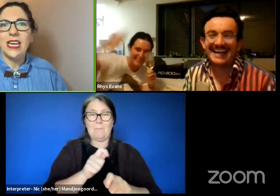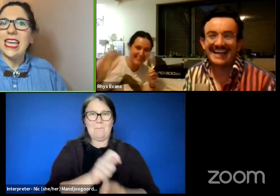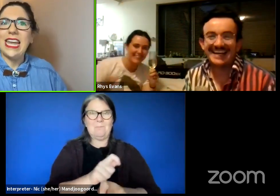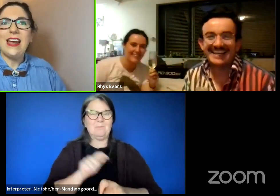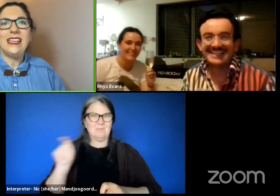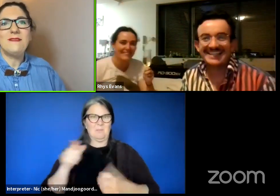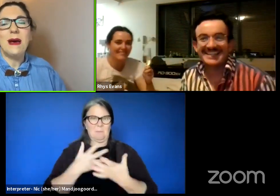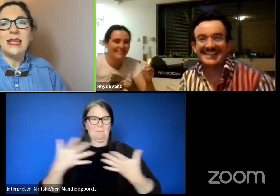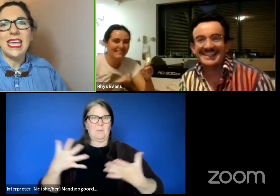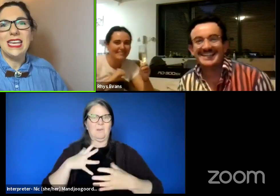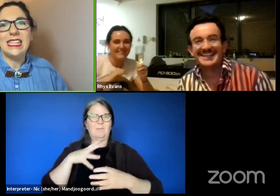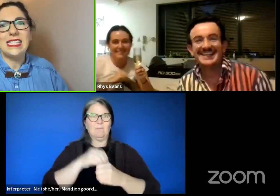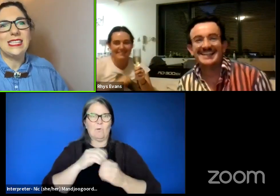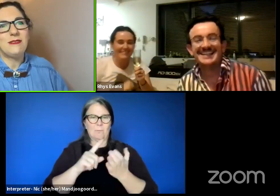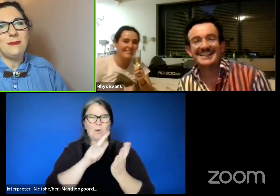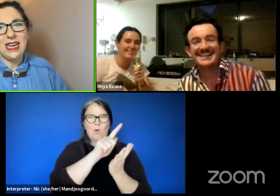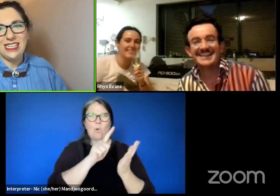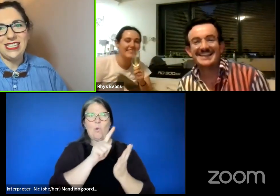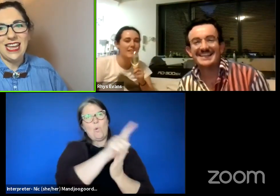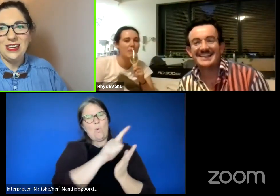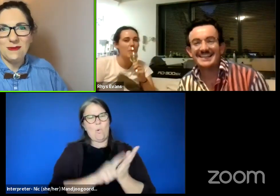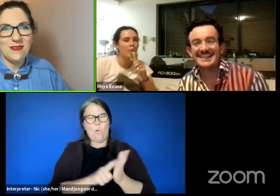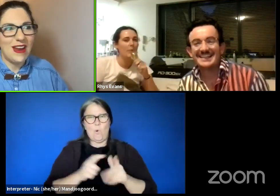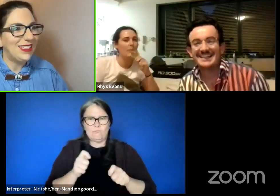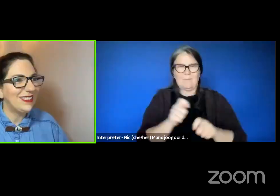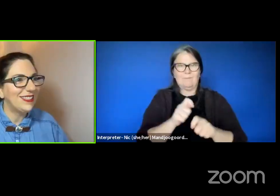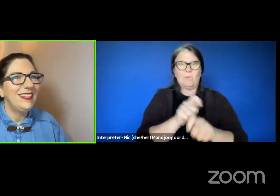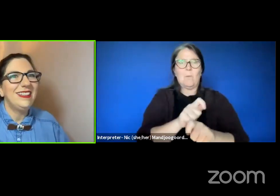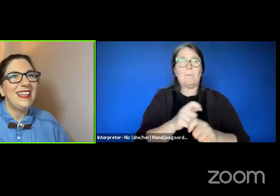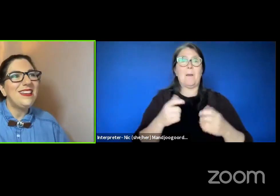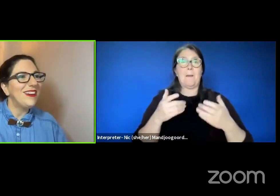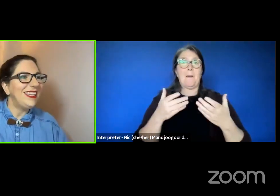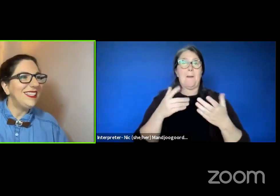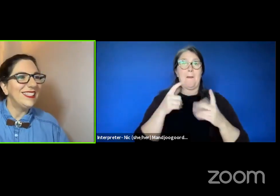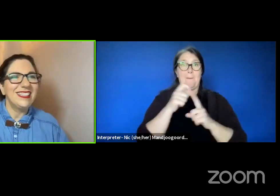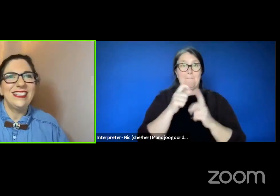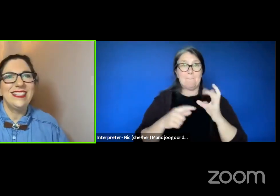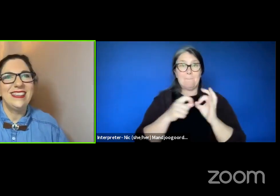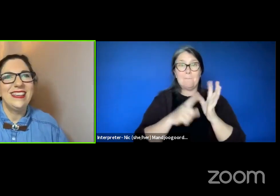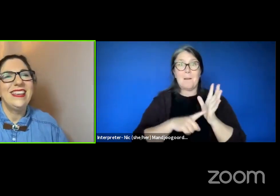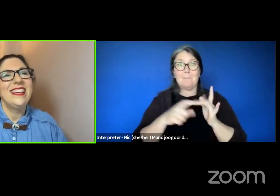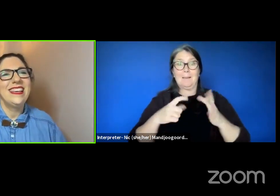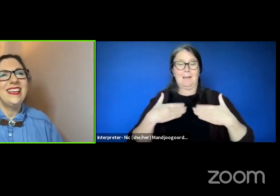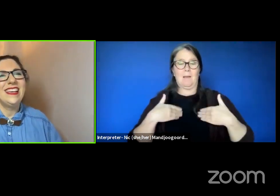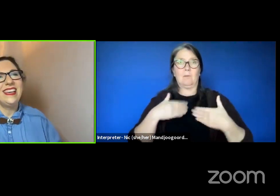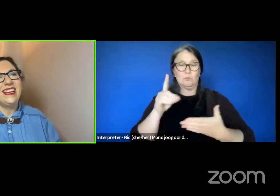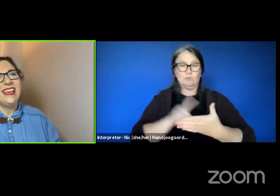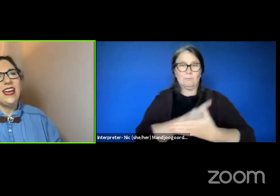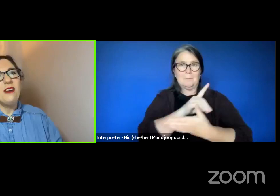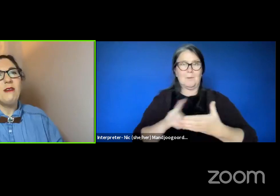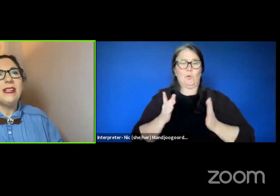work race has been involved in Significant law reform work. n areas of public health discriminate n areas of public health, discrimination and human rights.